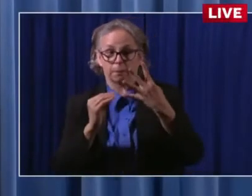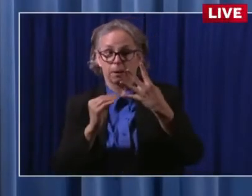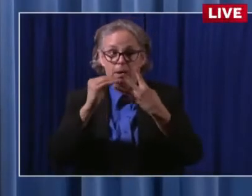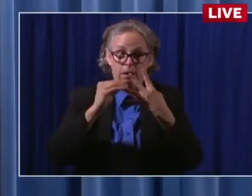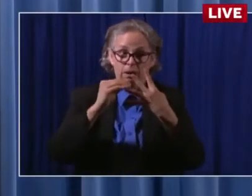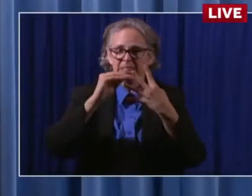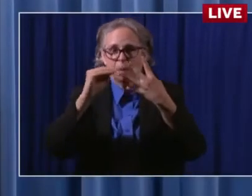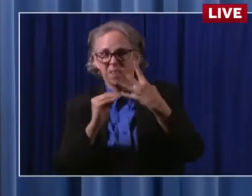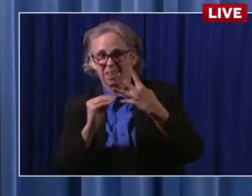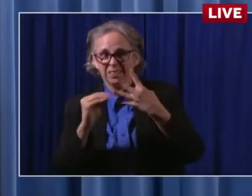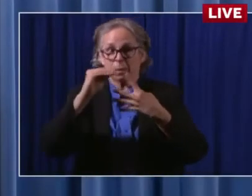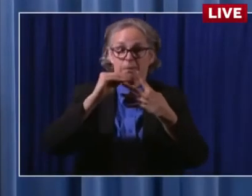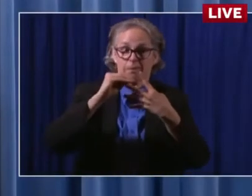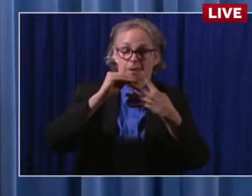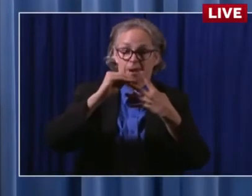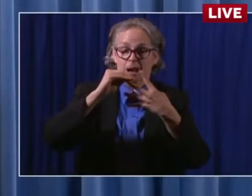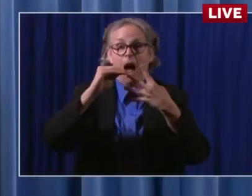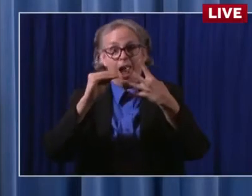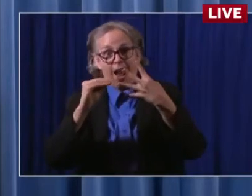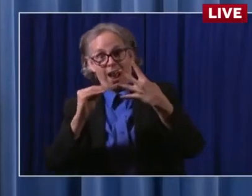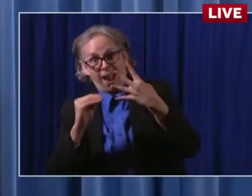AGAIN, WE HAVE SOME COUNTIES MOVING AROUND.